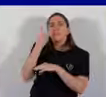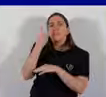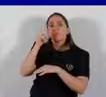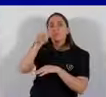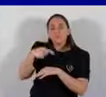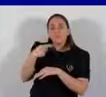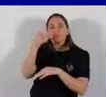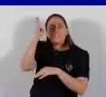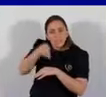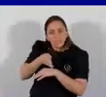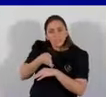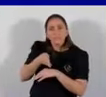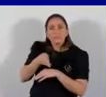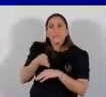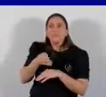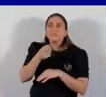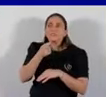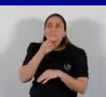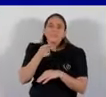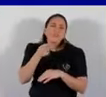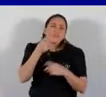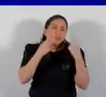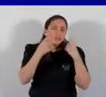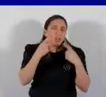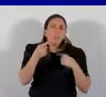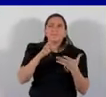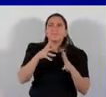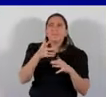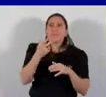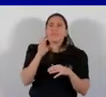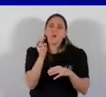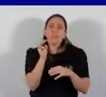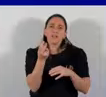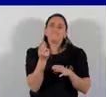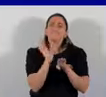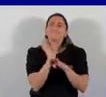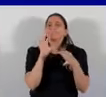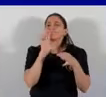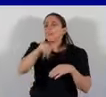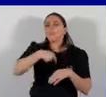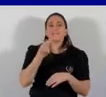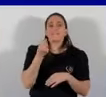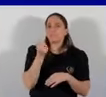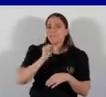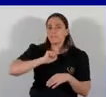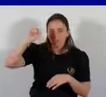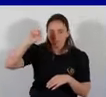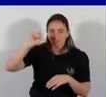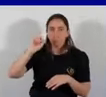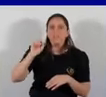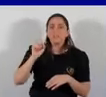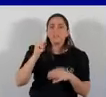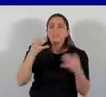That is, last year we ended up in less than 1% And if we subtract the crawling pay in dollars at its deflation